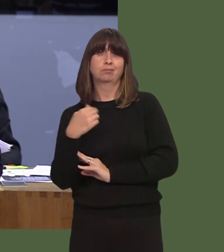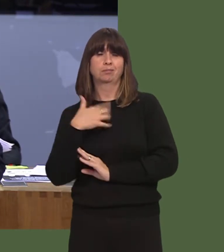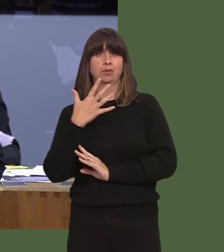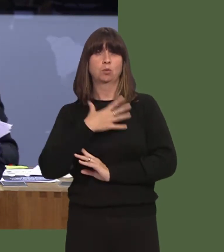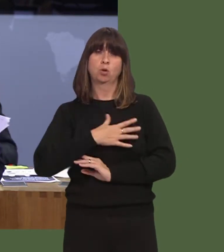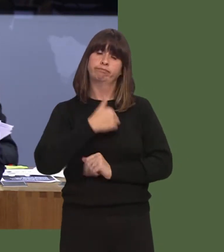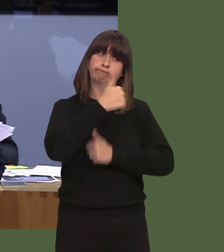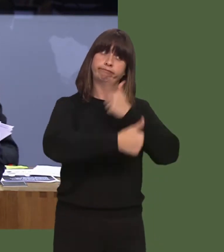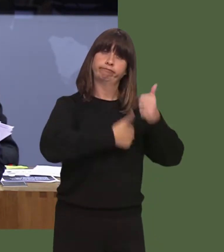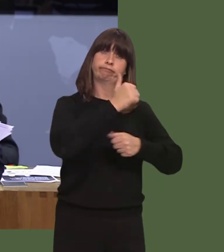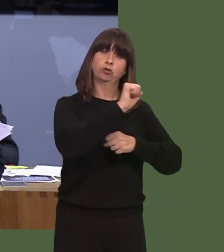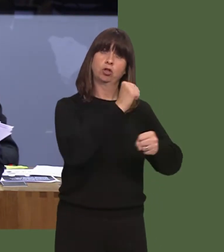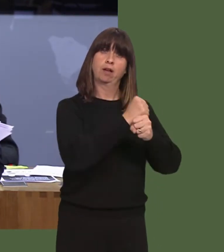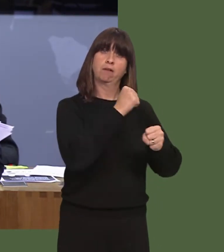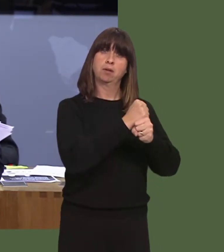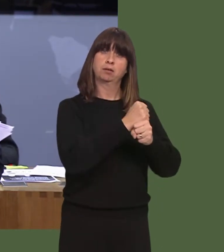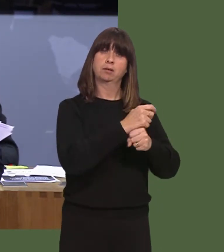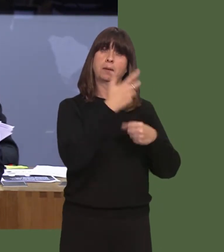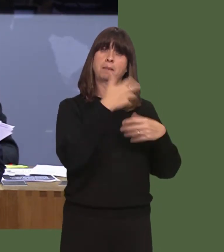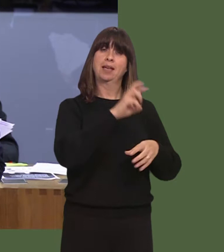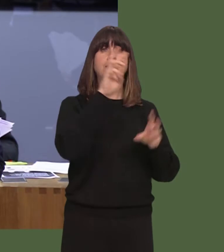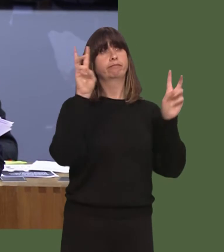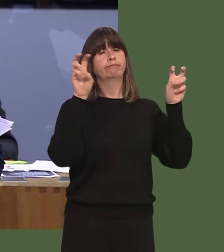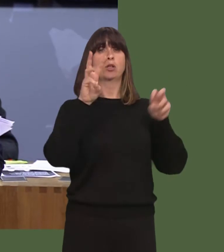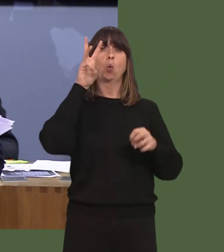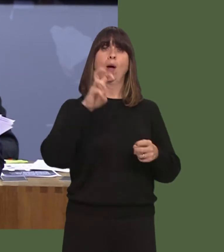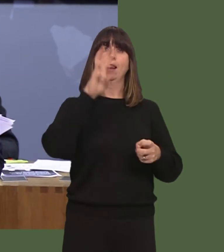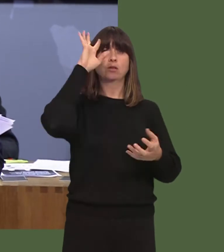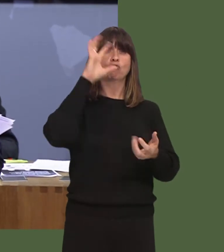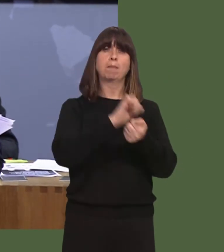to your Government for its Cymru'n Cofio Wales Remembers programme, which I think has been